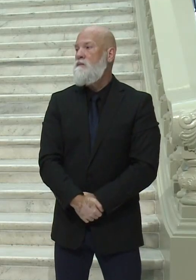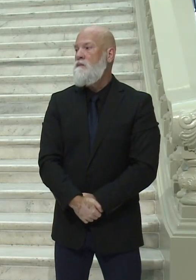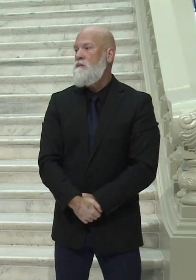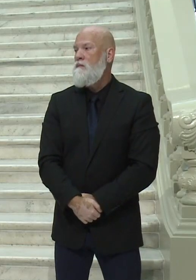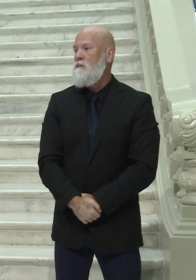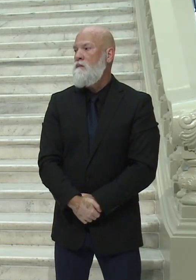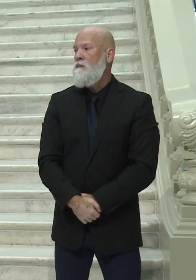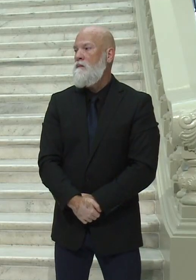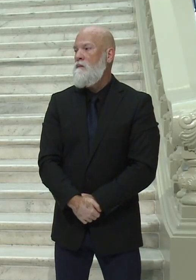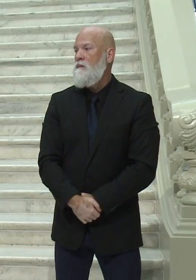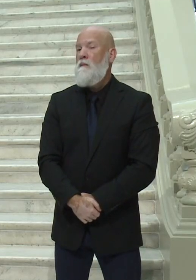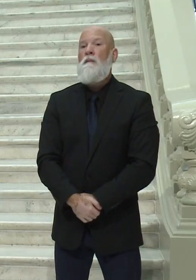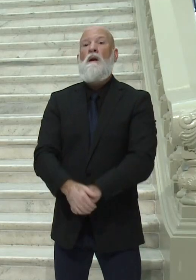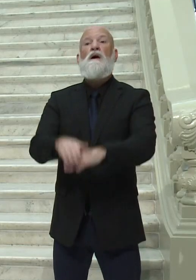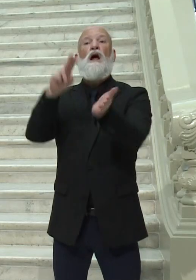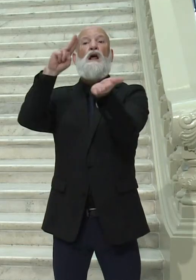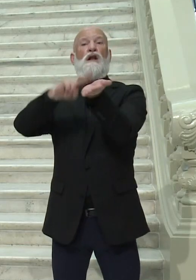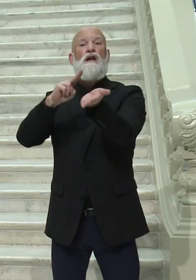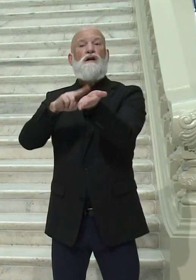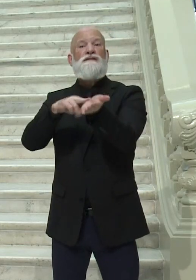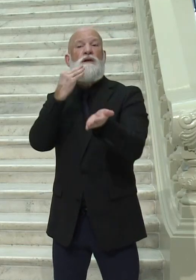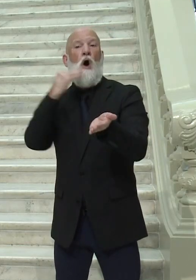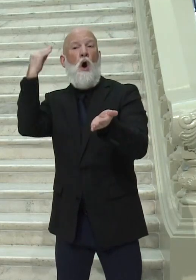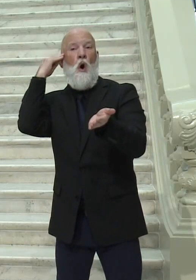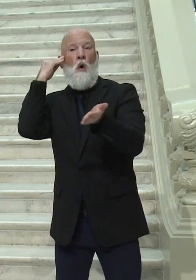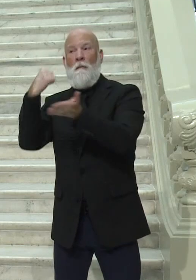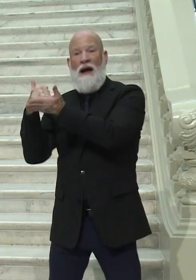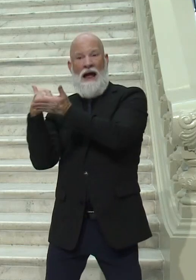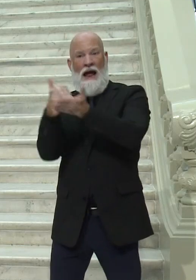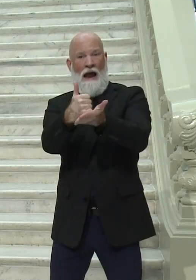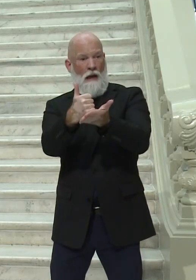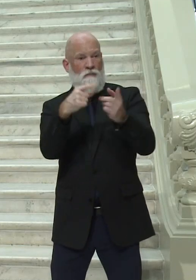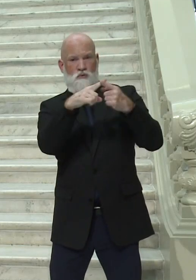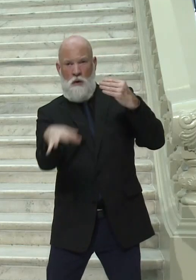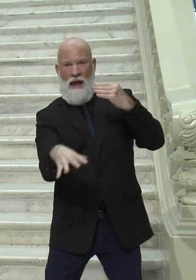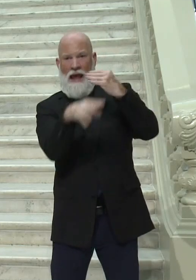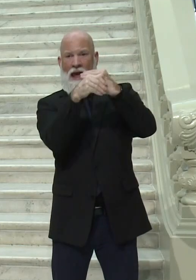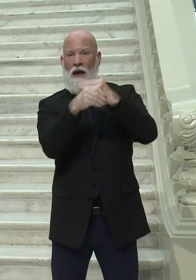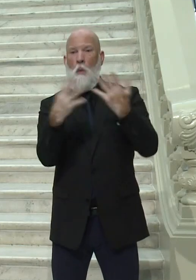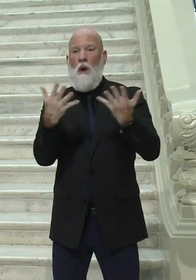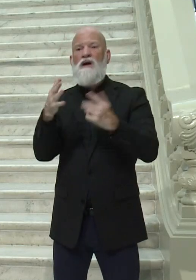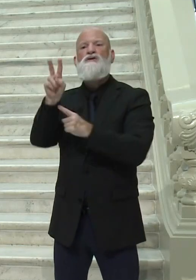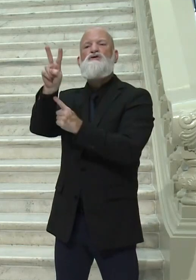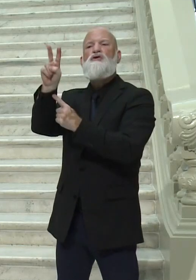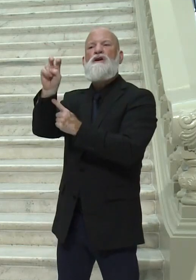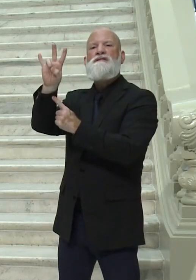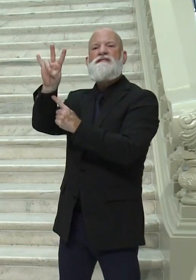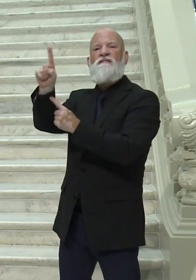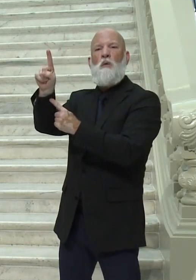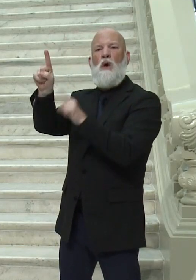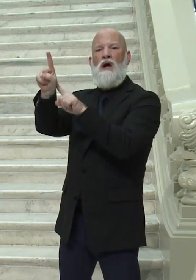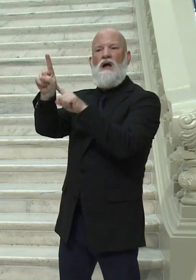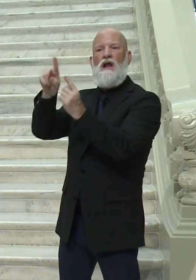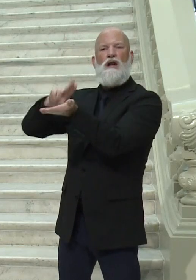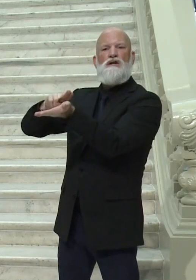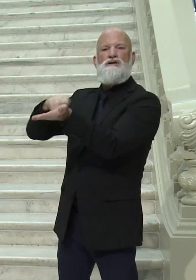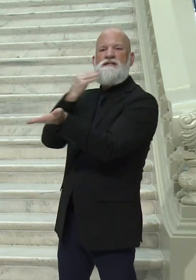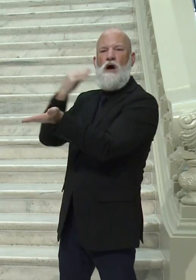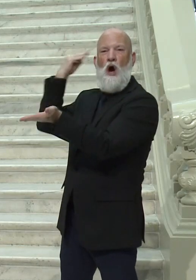COMPANIES, WE WILL MEET THAT JULY 31st COMPANIES, WE WILL MEET THAT JULY 31st DEADLINE. JULY 31st DEADLINE. JULY 31st DEADLINE. THE JULY 31st DEADLINE. THE ADDITIONAL JULY 31st DEADLINE. THE ADDITIONAL COMPONENT JULY 31st DEADLINE. THE ADDITIONAL COMPONENT THAT THE ADDITIONAL COMPONENT THAT THE ADDITIONAL COMPONENT THAT WE THE ADDITIONAL COMPONENT THAT WE DID THE ADDITIONAL COMPONENT THAT WE DID TO THE ADDITIONAL COMPONENT THAT WE DID TO HELP THE ADDITIONAL COMPONENT THAT WE DID TO HELP WITH THE ADDITIONAL COMPONENT THAT WE DID TO HELP WITH THE THE ADDITIONAL COMPONENT THAT WE DID TO HELP WITH THE NURSING WE DID TO HELP WITH THE NURSING WE DID TO HELP WITH THE NURSING HOMES